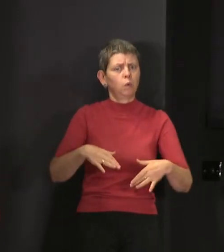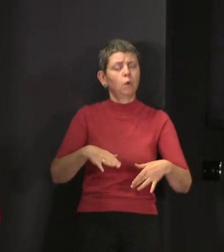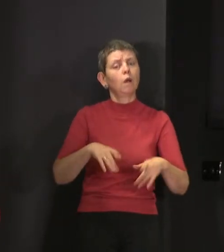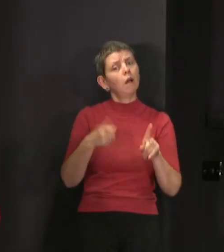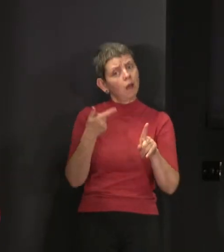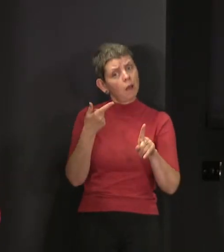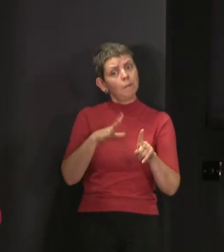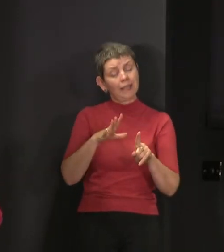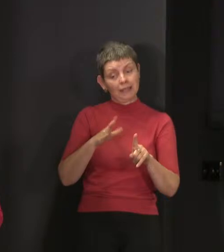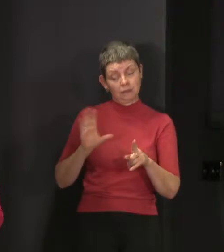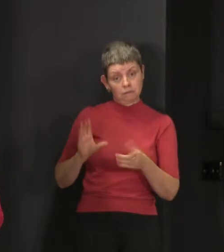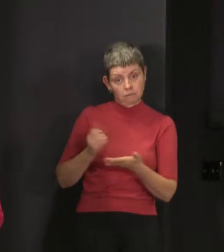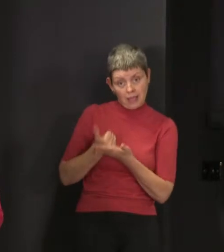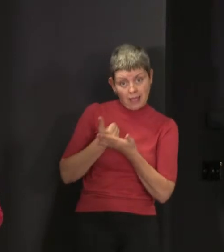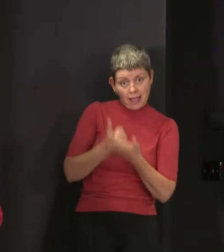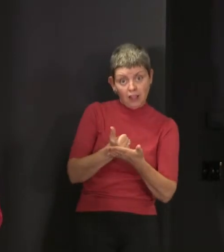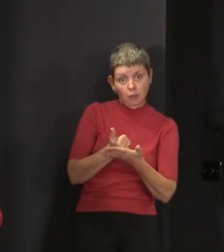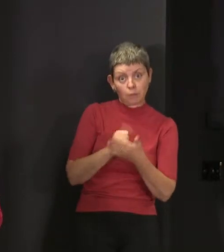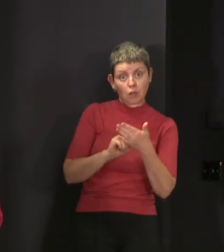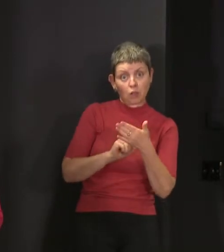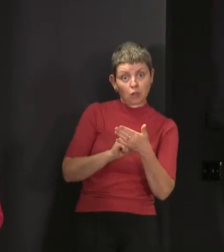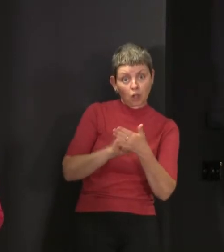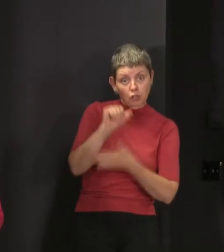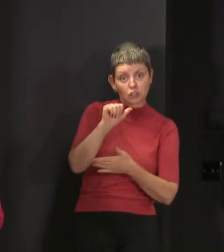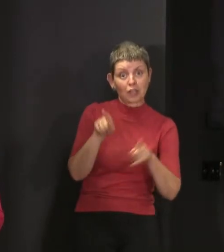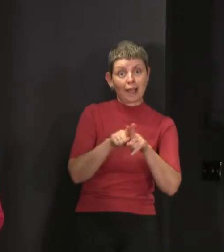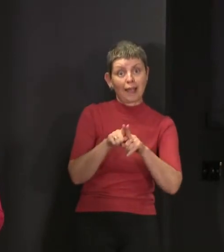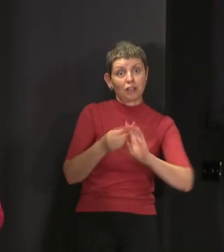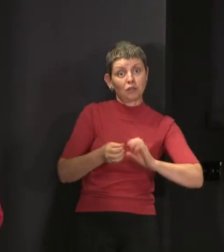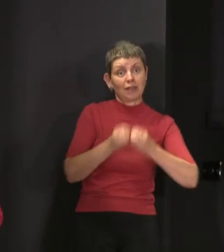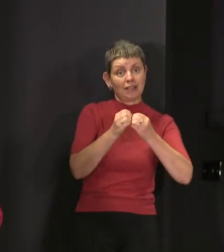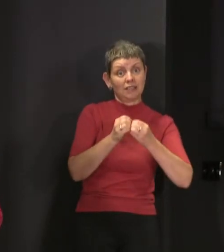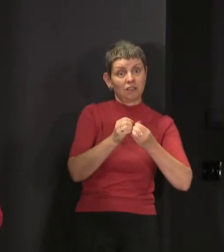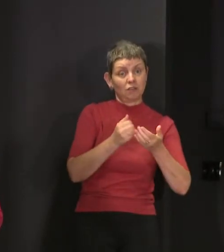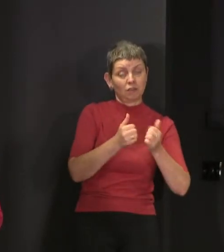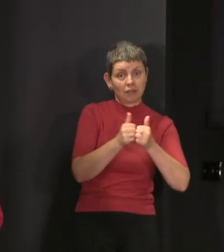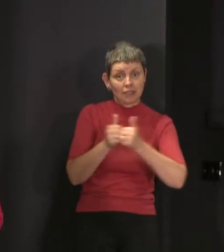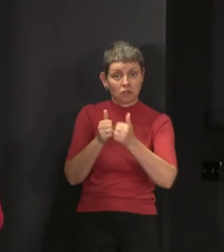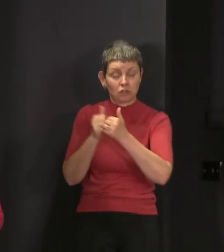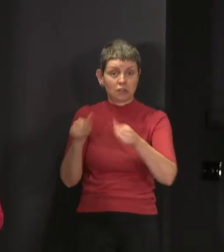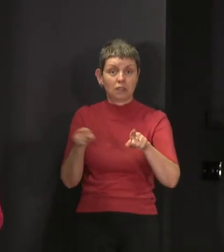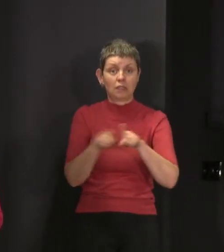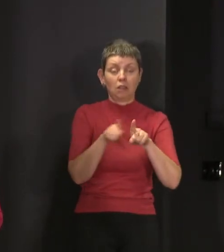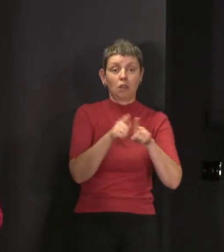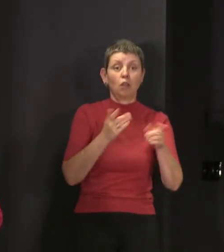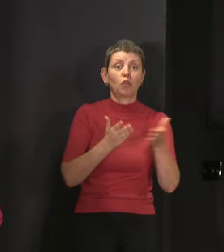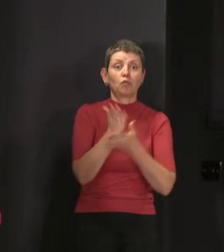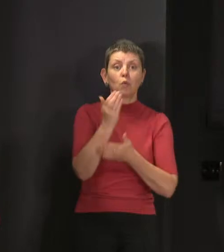creative industries including through the £120 million pivotal enterprise resilience fund on April the